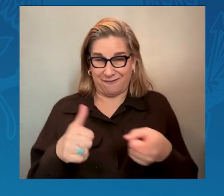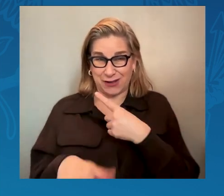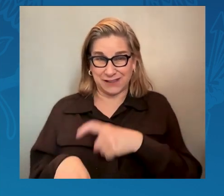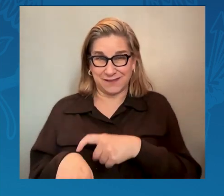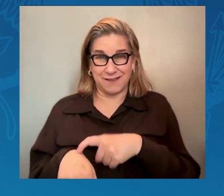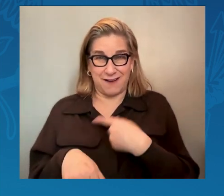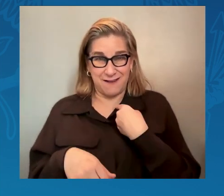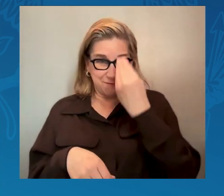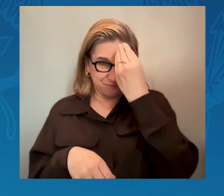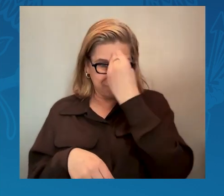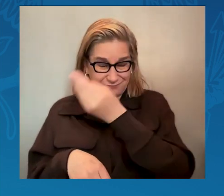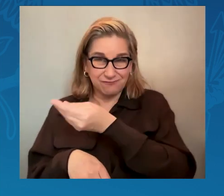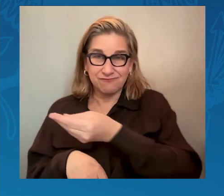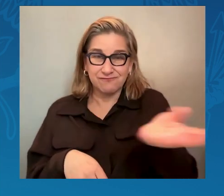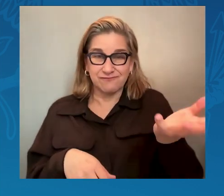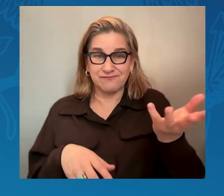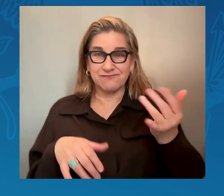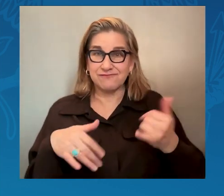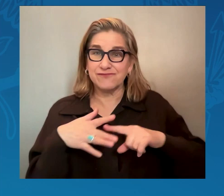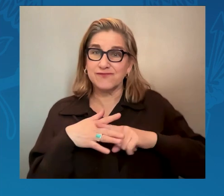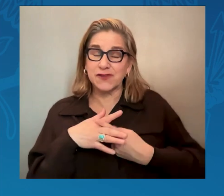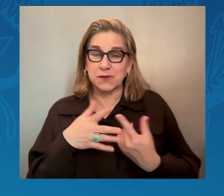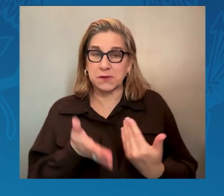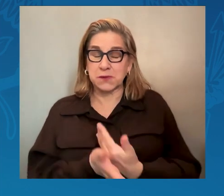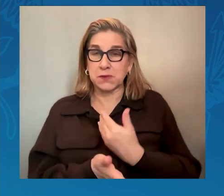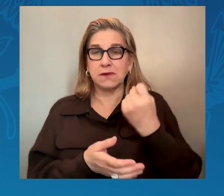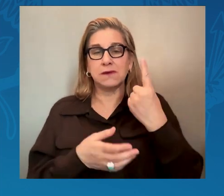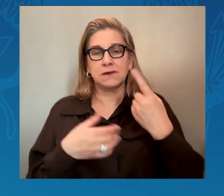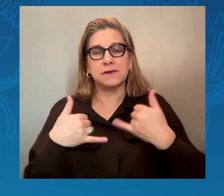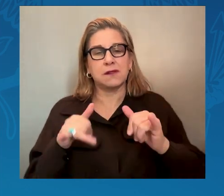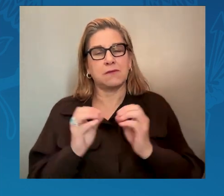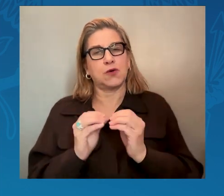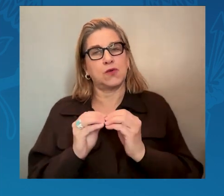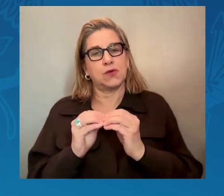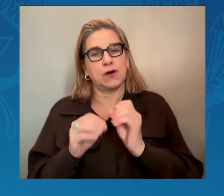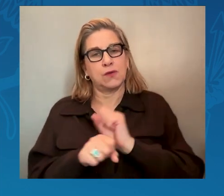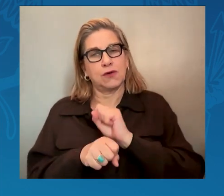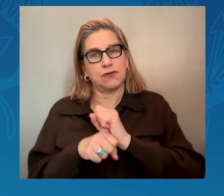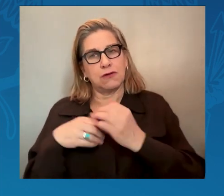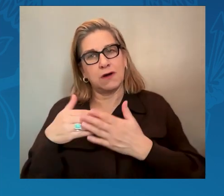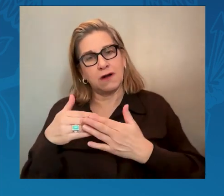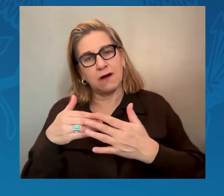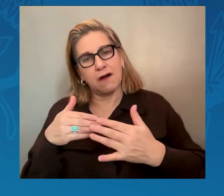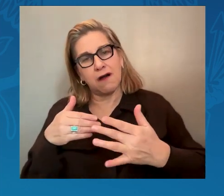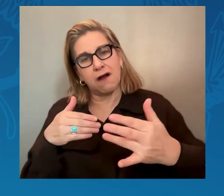And that includes what we will announce in terms of the fact that because of the work that has happened so far,